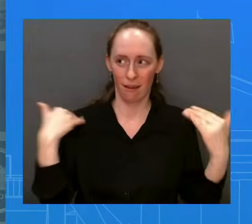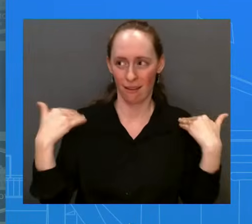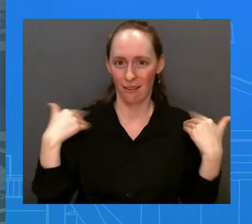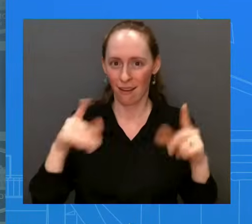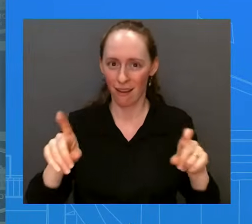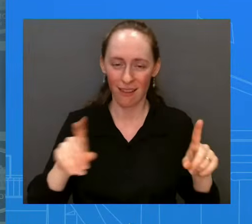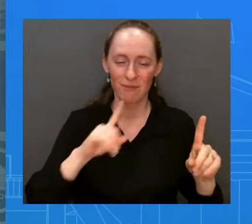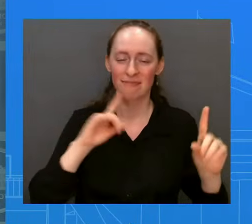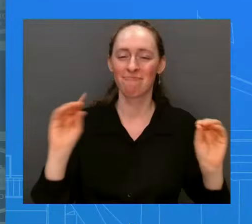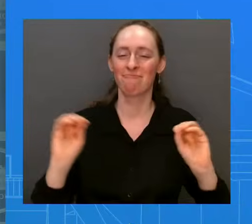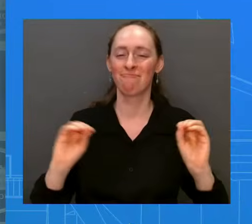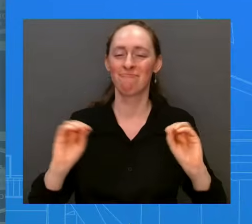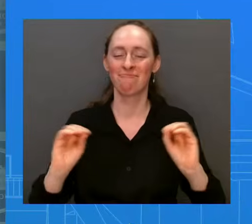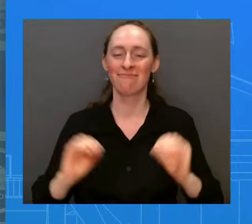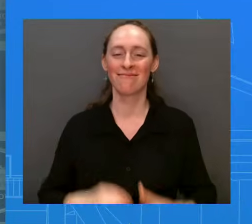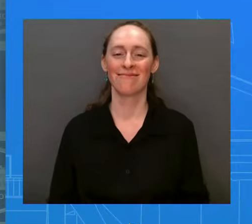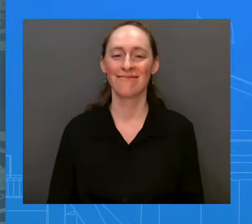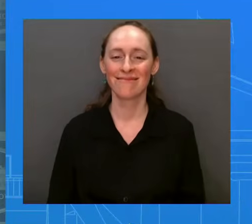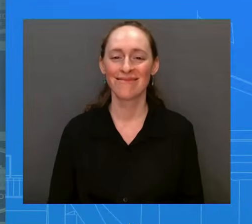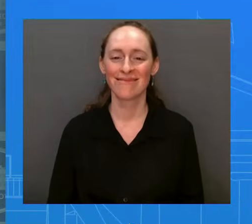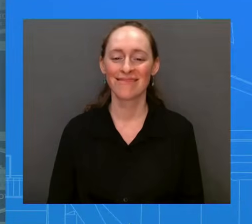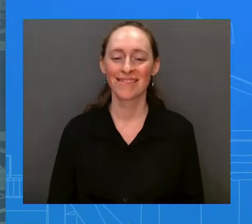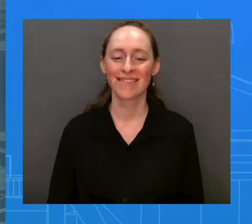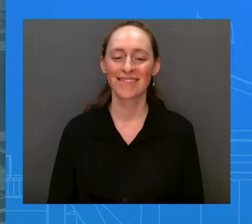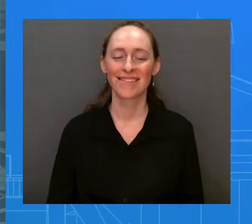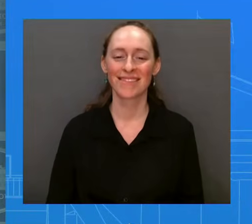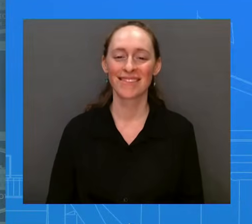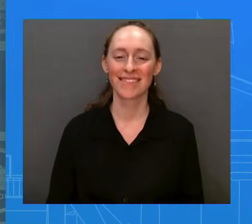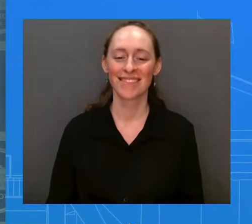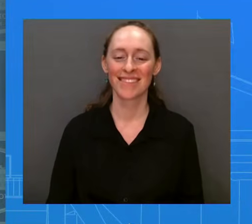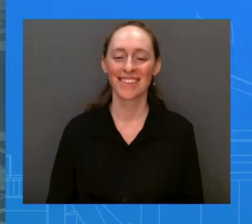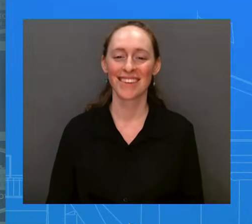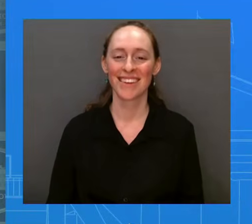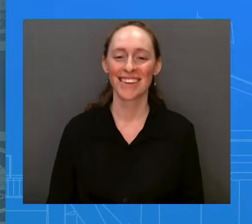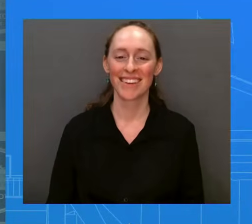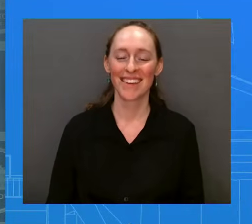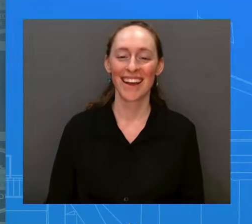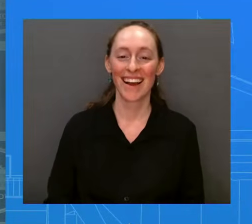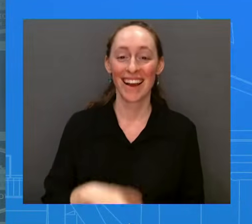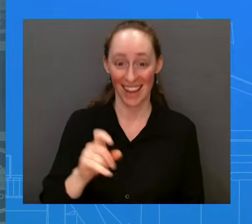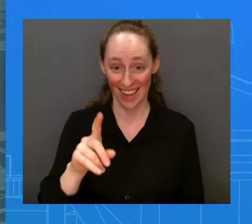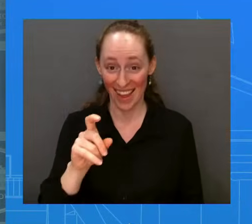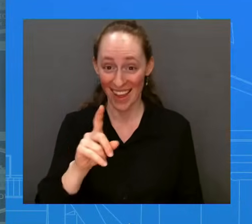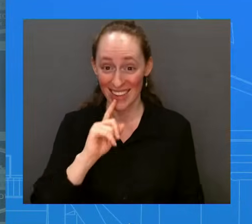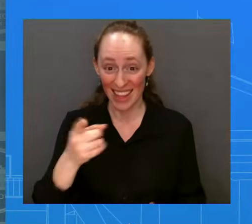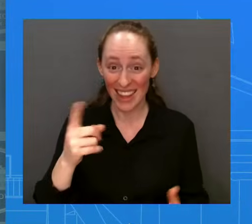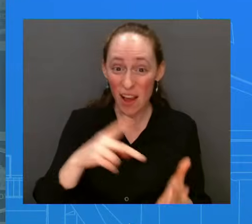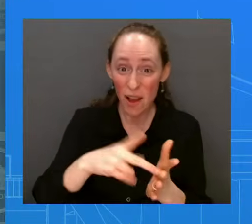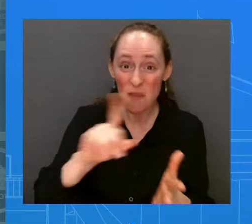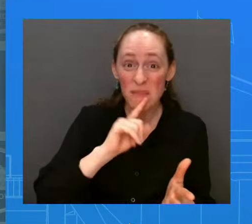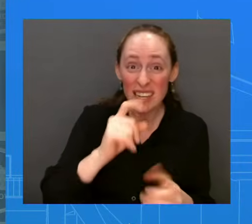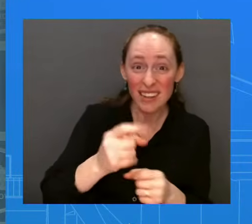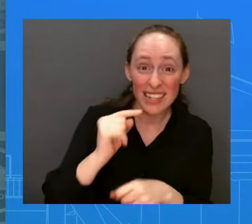The Press: Would you tell us if there were, really? Ms. Jean-Pierre: I'm just -- you know, I loved "E.T.," the movie. But I'm gon -- I'm just going to leave it there.